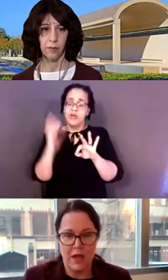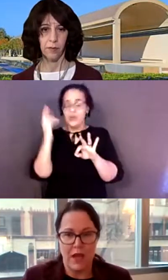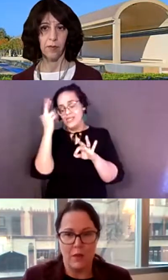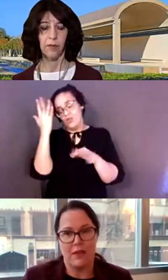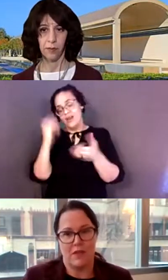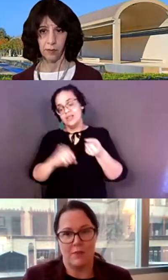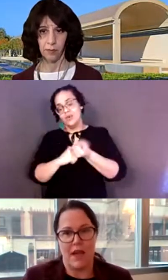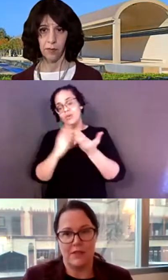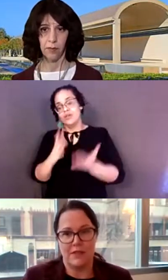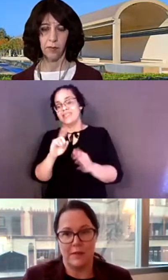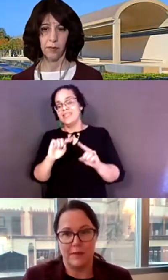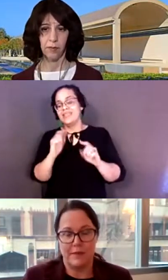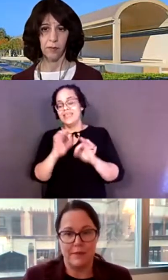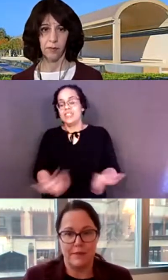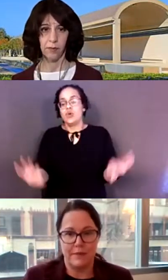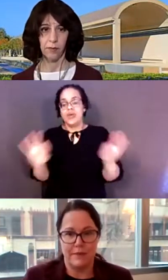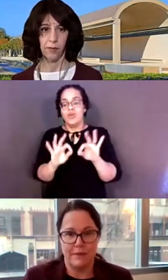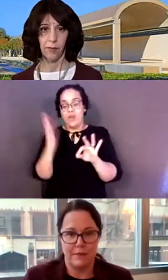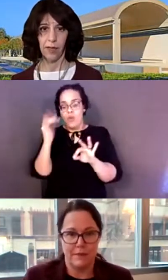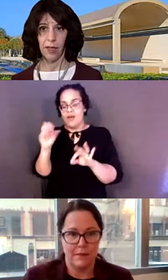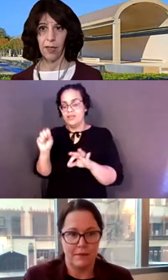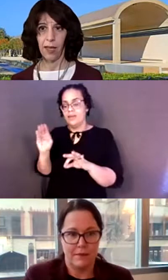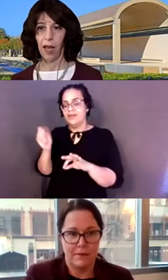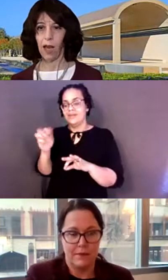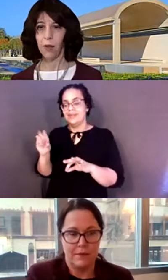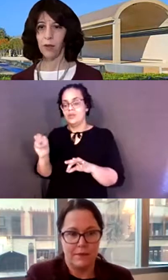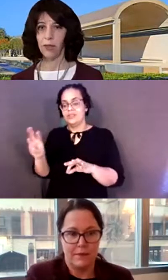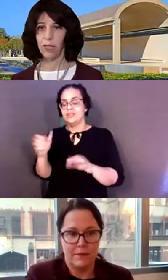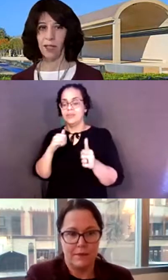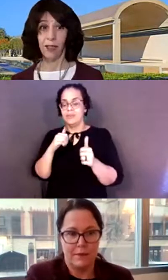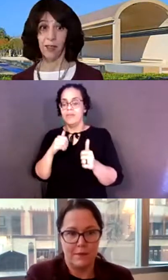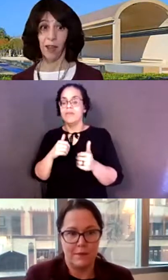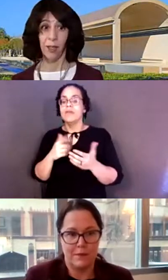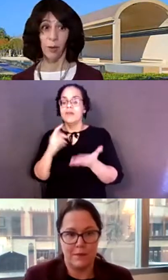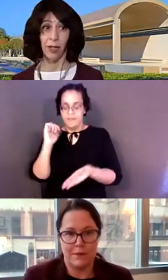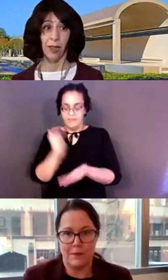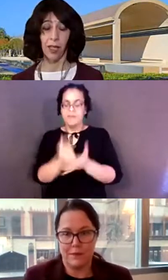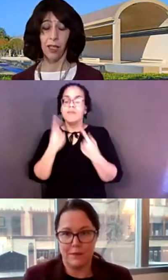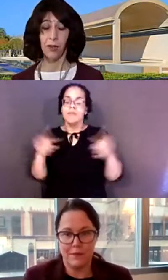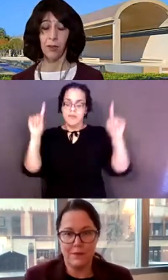and why this law passed.